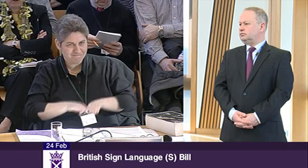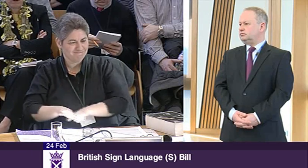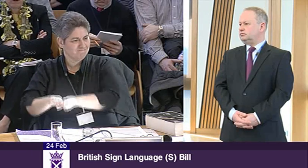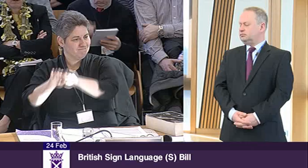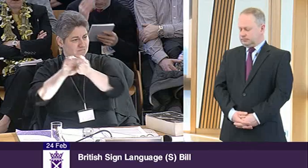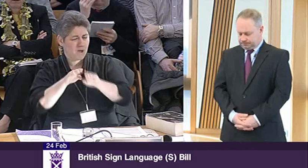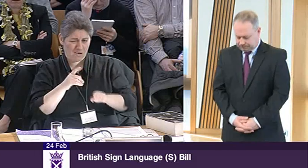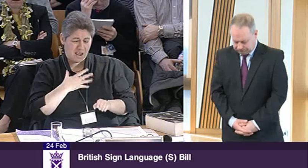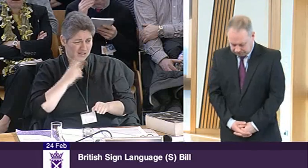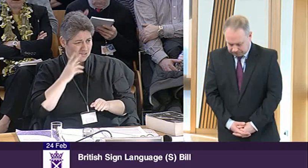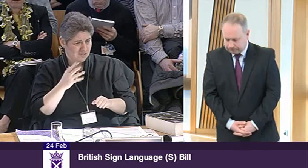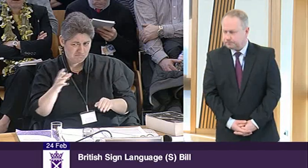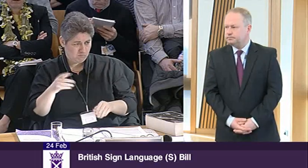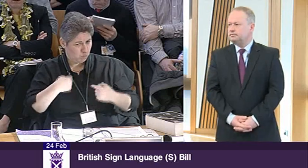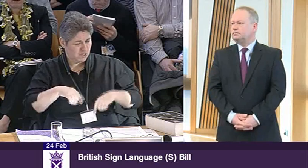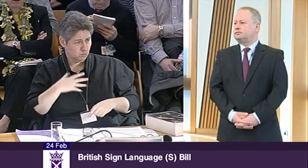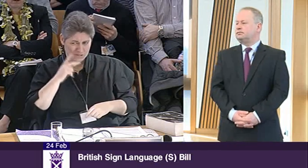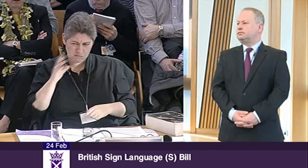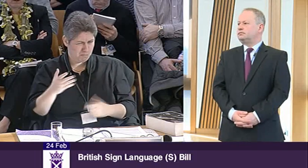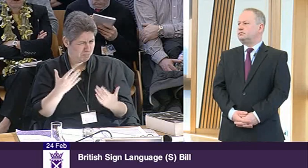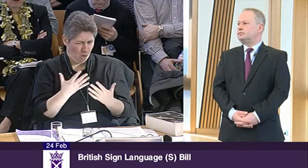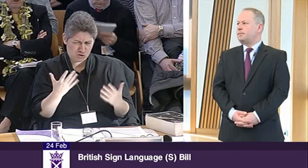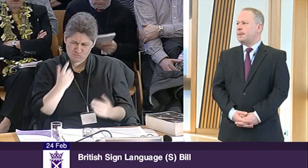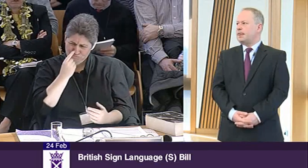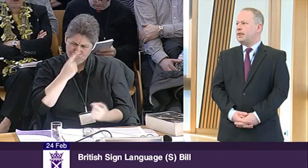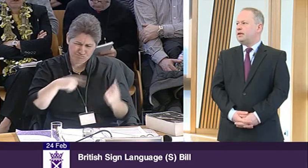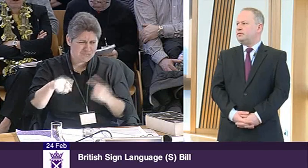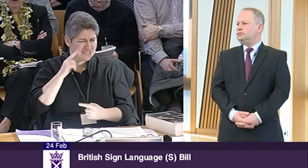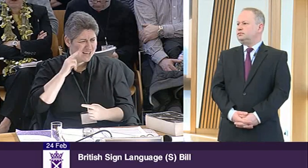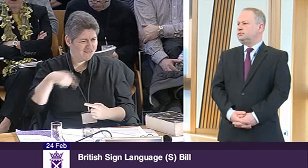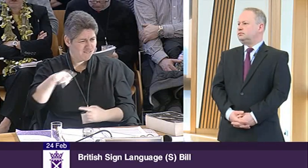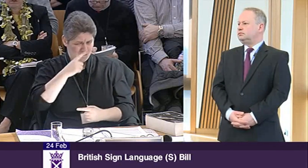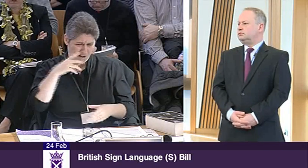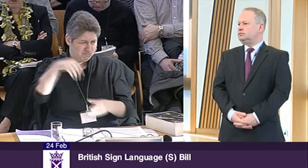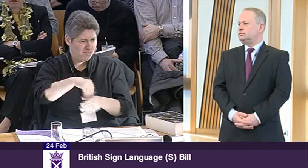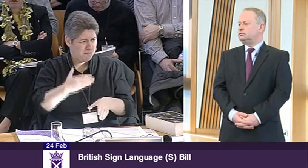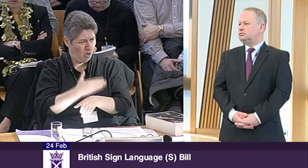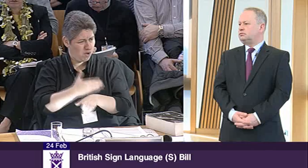sign language skills to meet the needs of deaf students. We would like to see a system